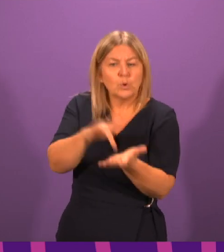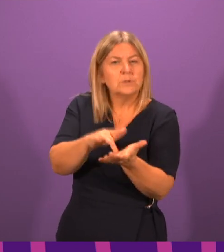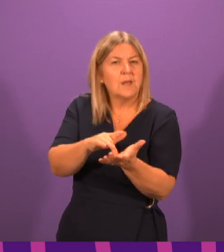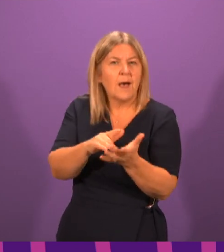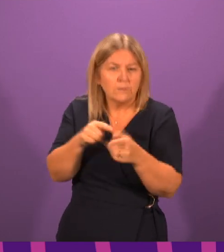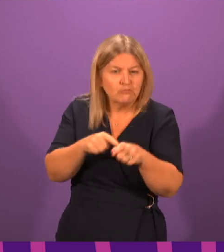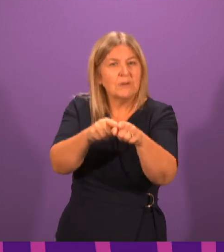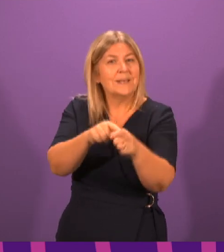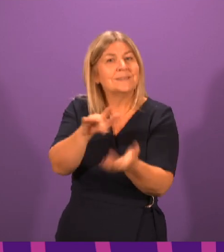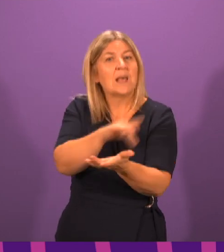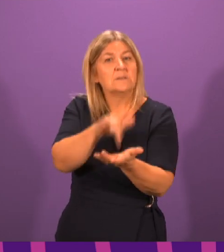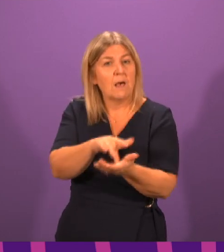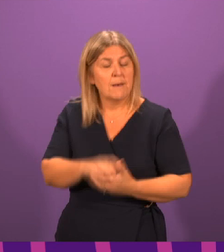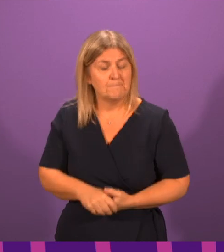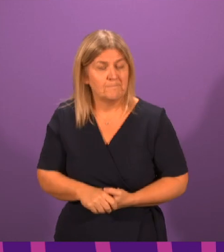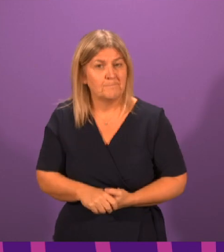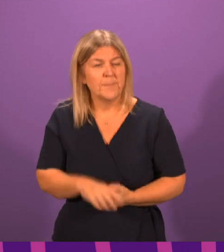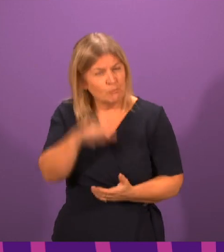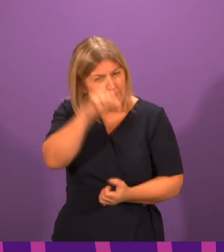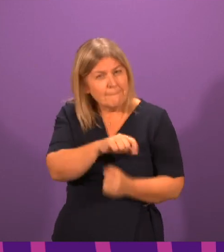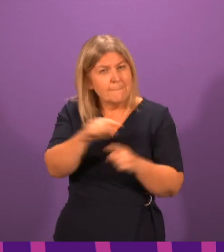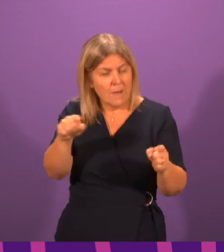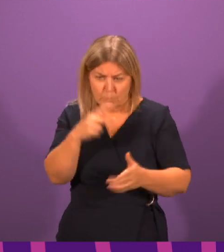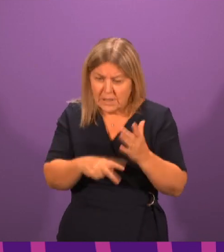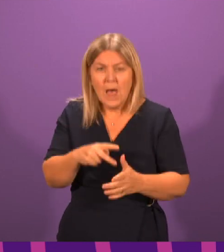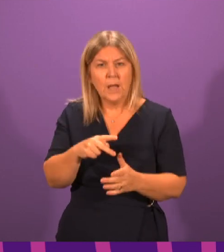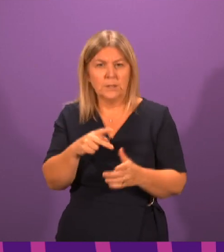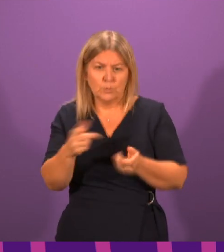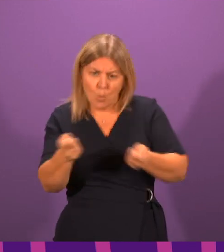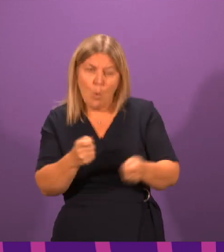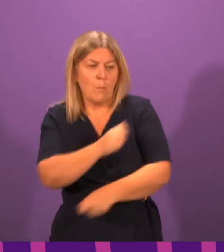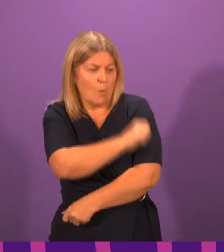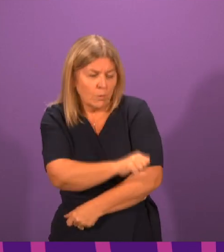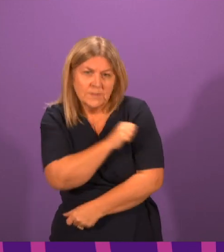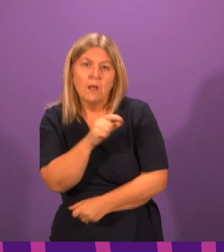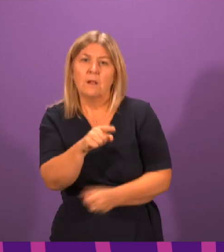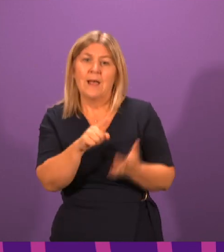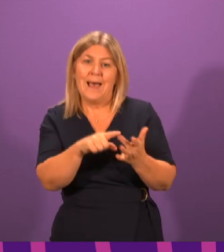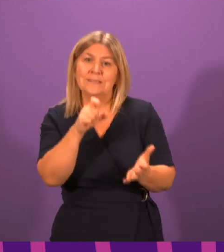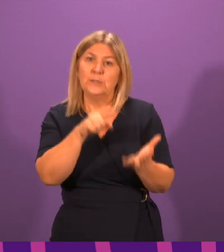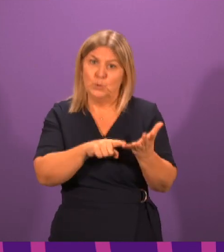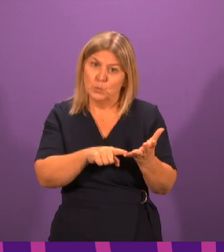Members will recall the planning that we put in place to deal with hospital and intensive care unit Covid cases in the early months.